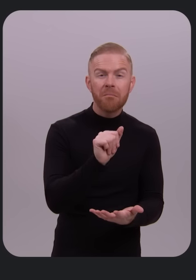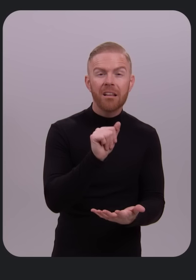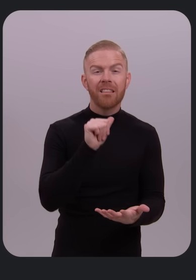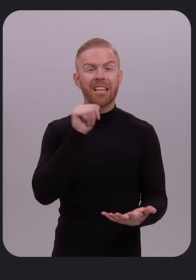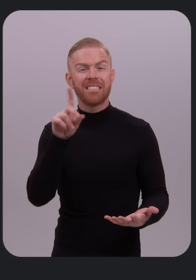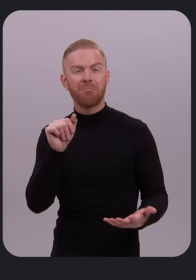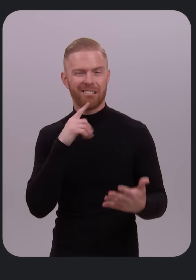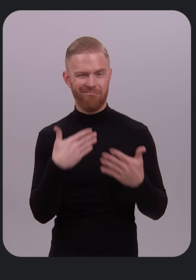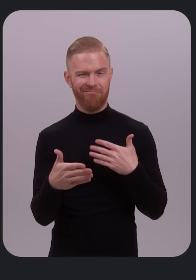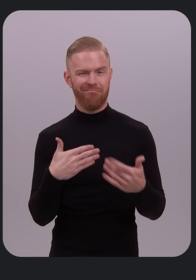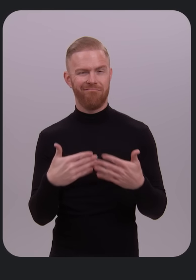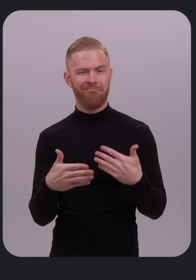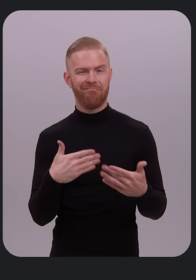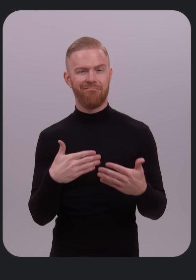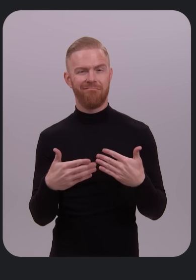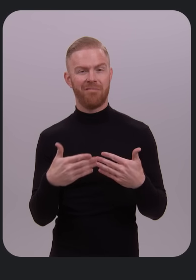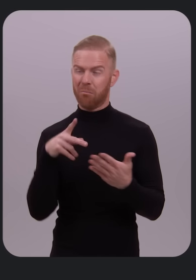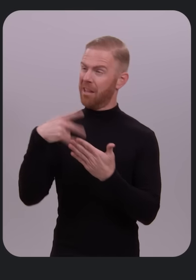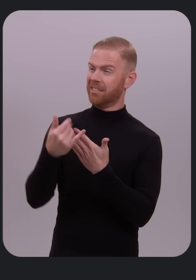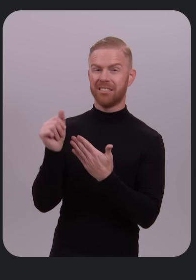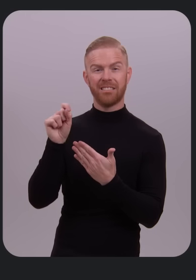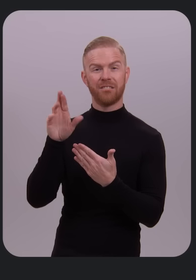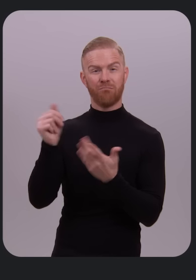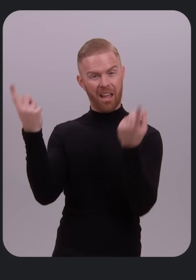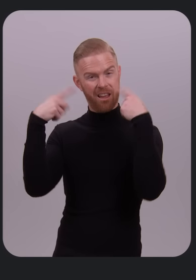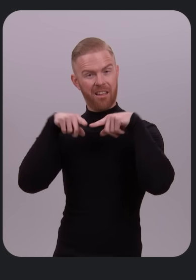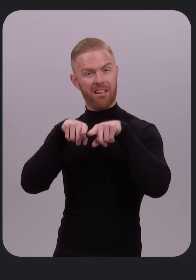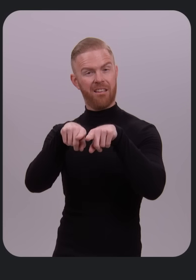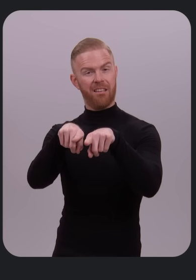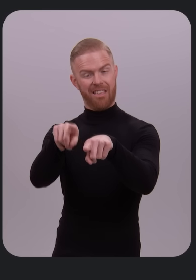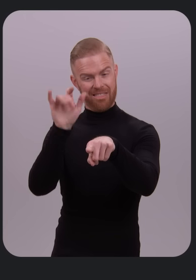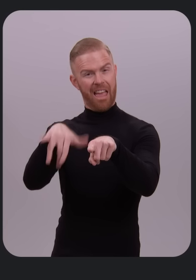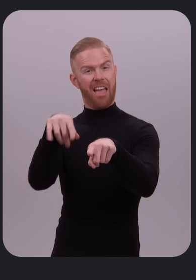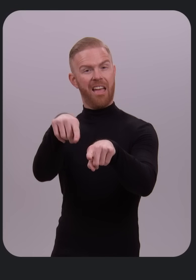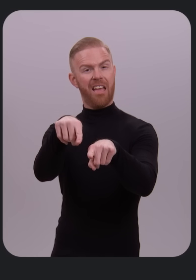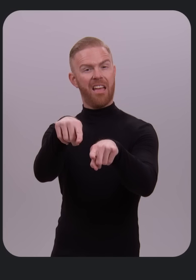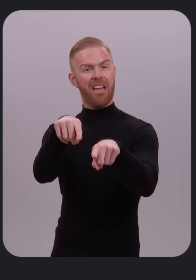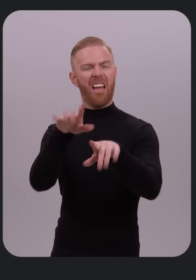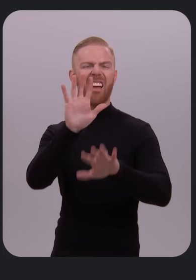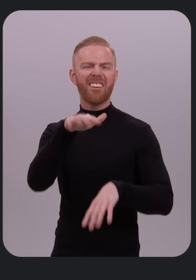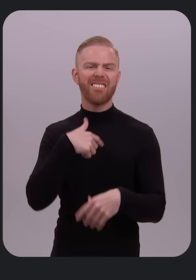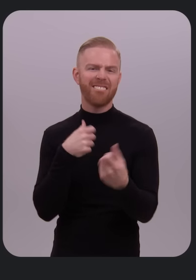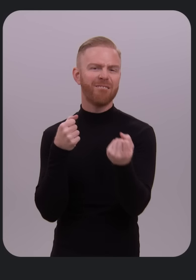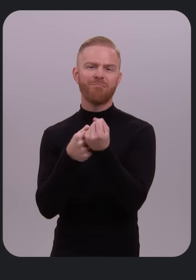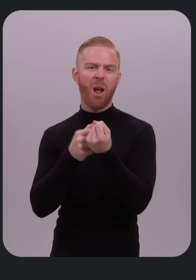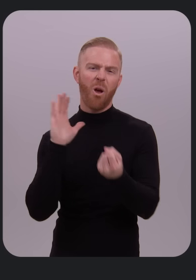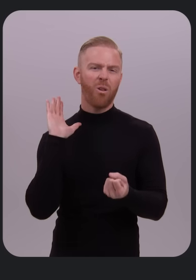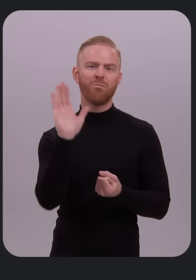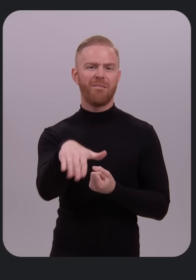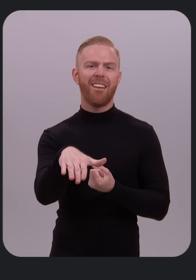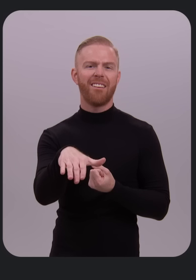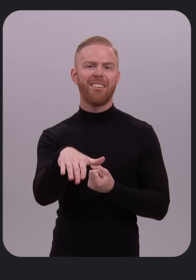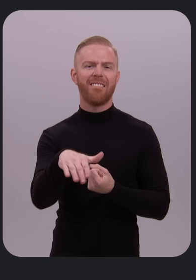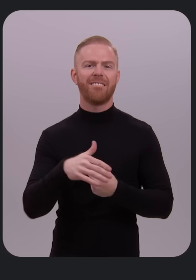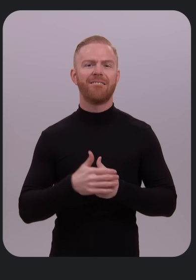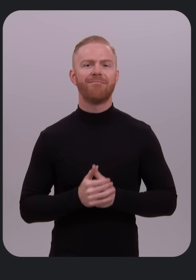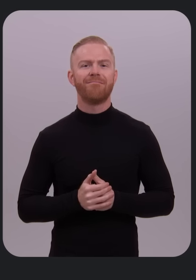If Project Astra could help me along the way, I'm all for it. Have a great time at your show.